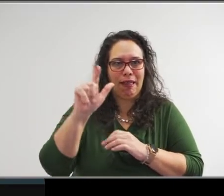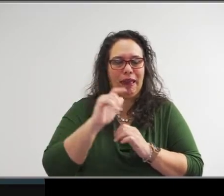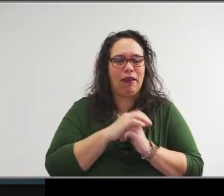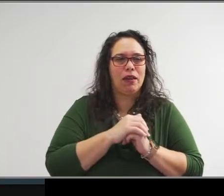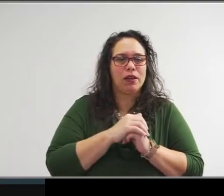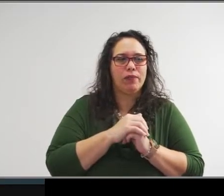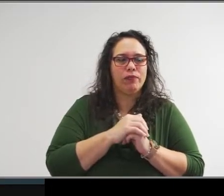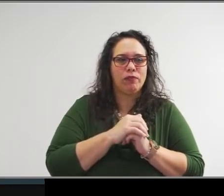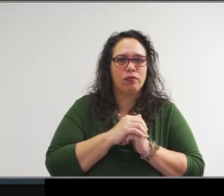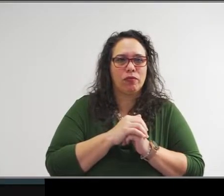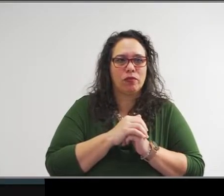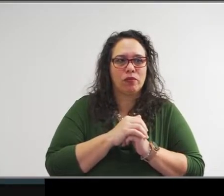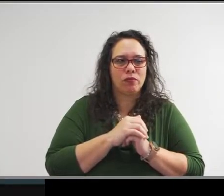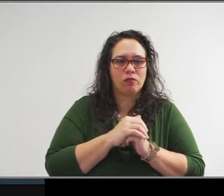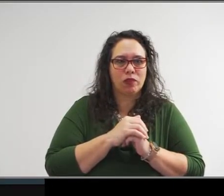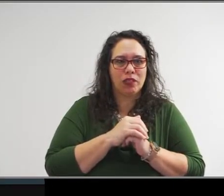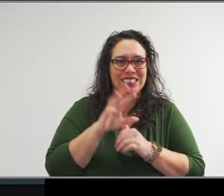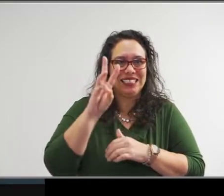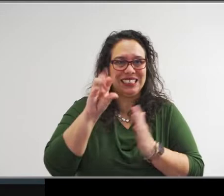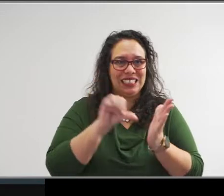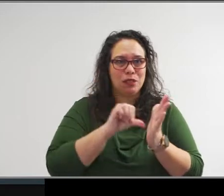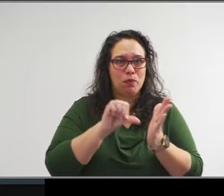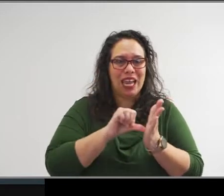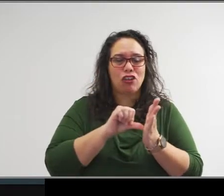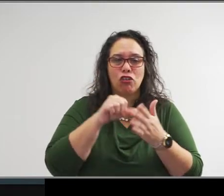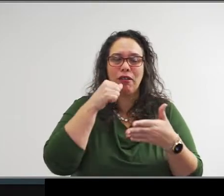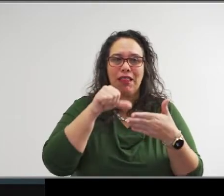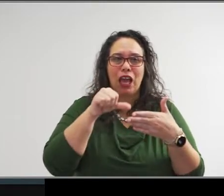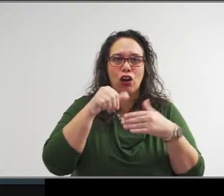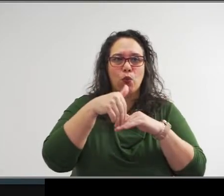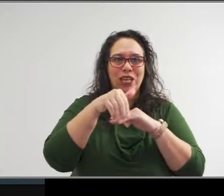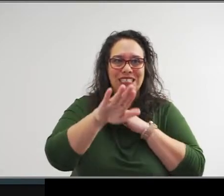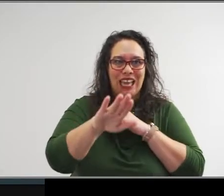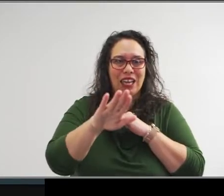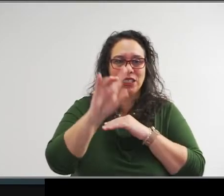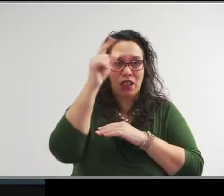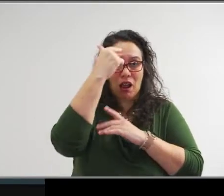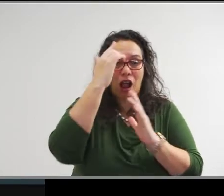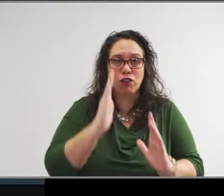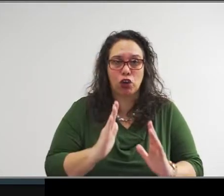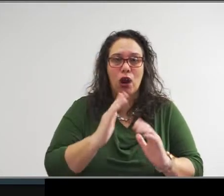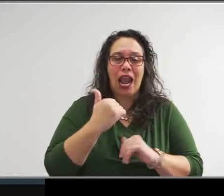We sent a six page letter to the governor's office and subsequently had a meeting with the governor staff